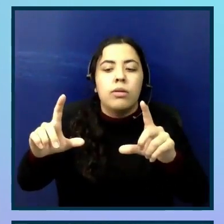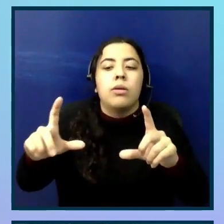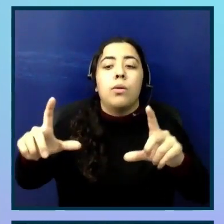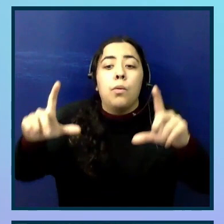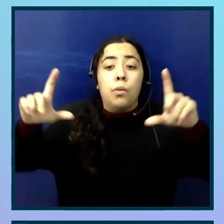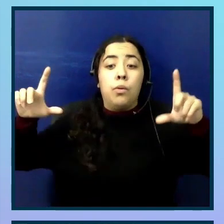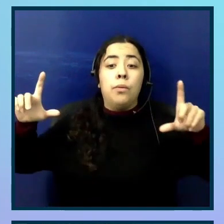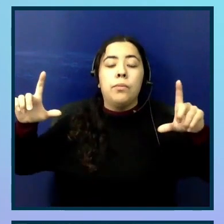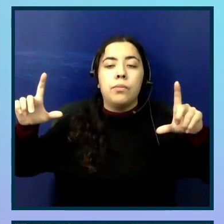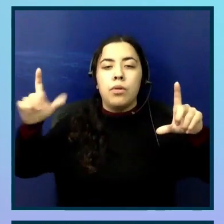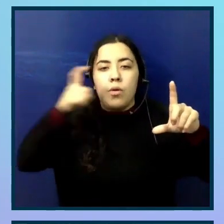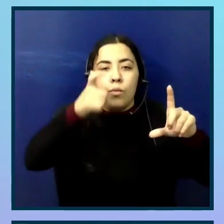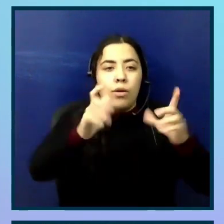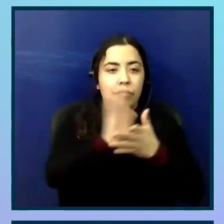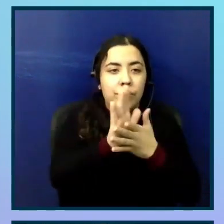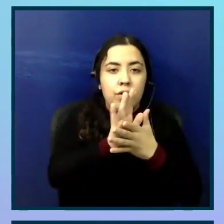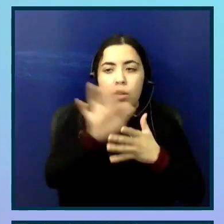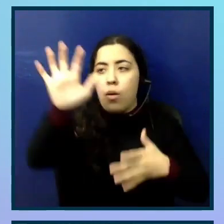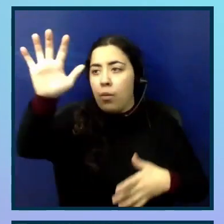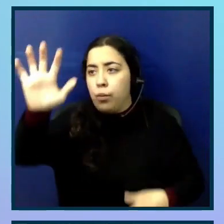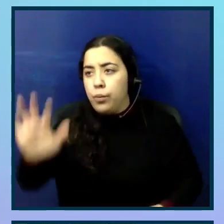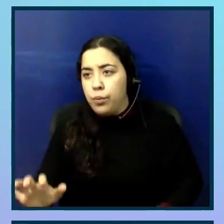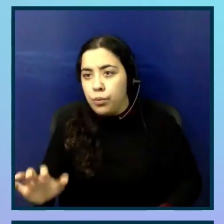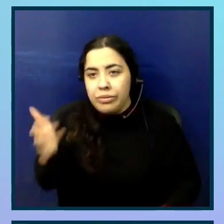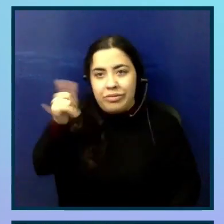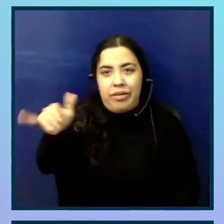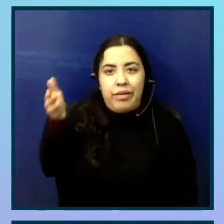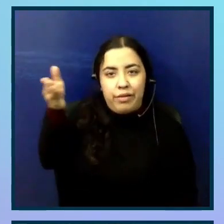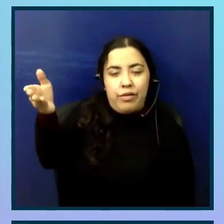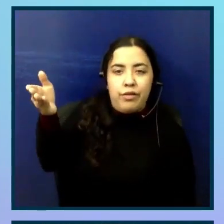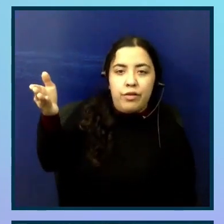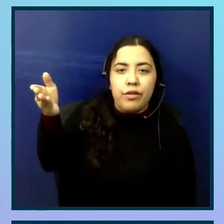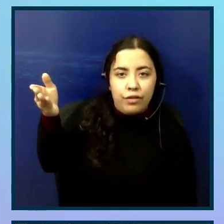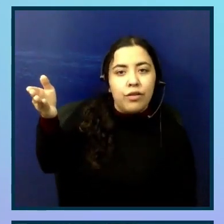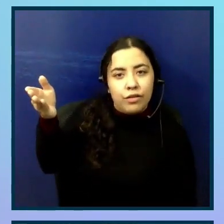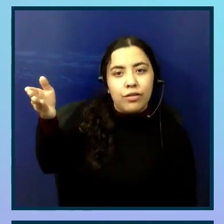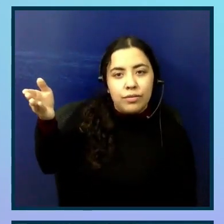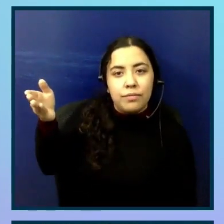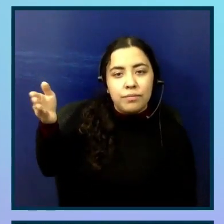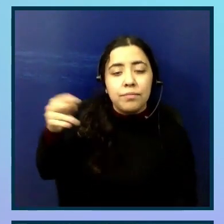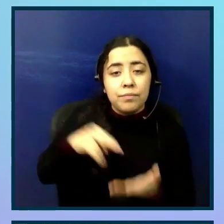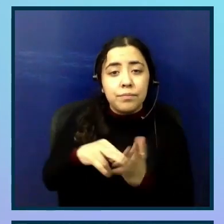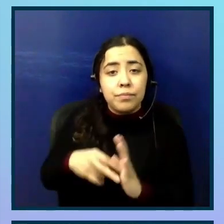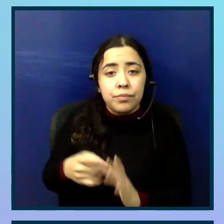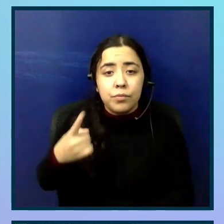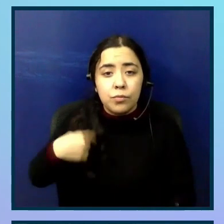And you can also have the transcript up on the right side of the window. This gives us a side by side experience.